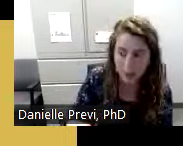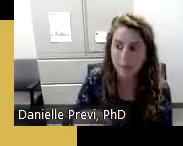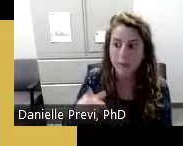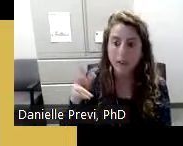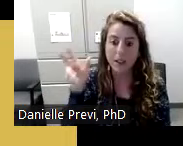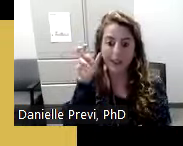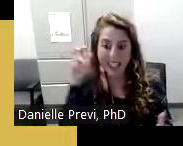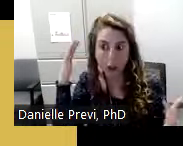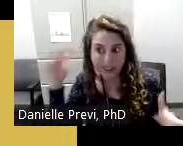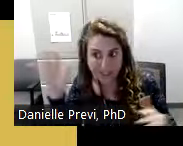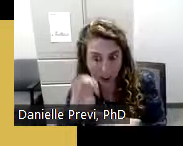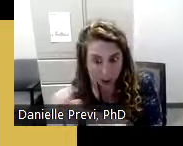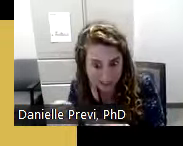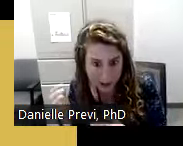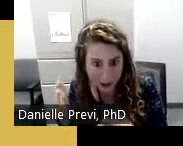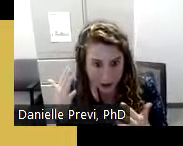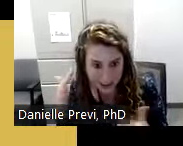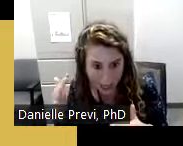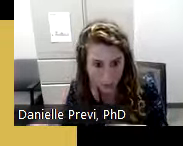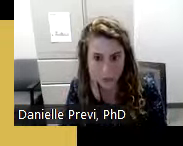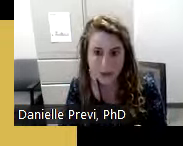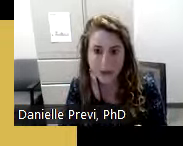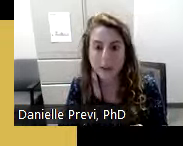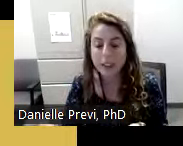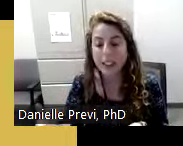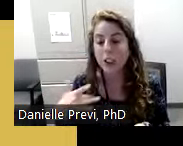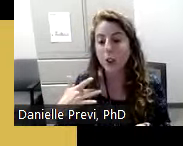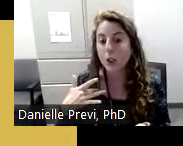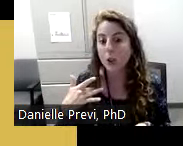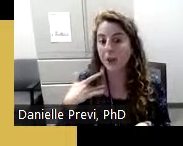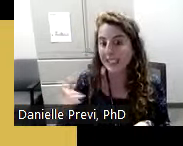for example; do they look when we call their name; do they hear environmental sounds;